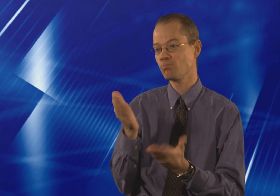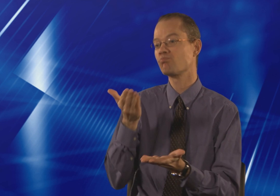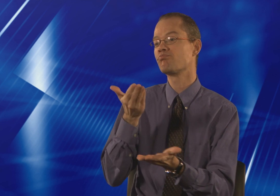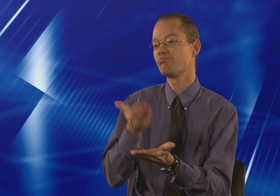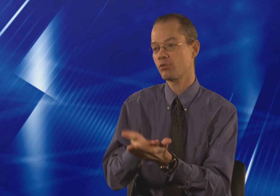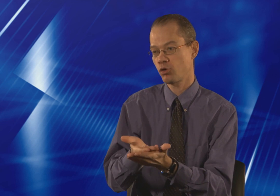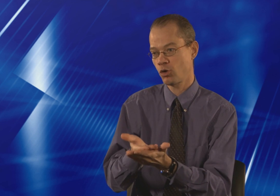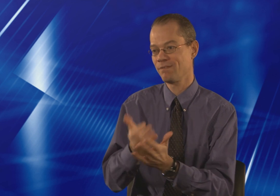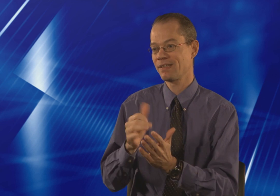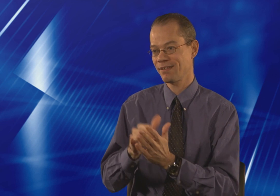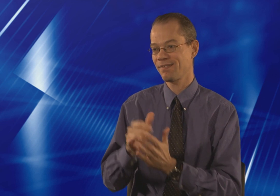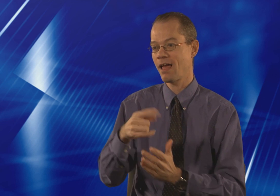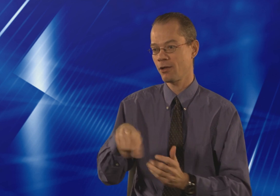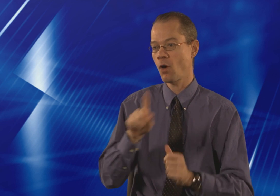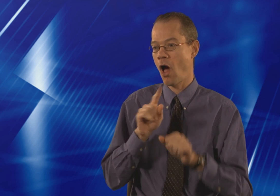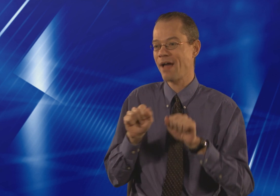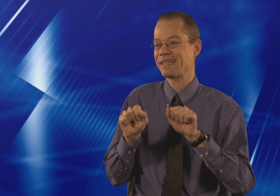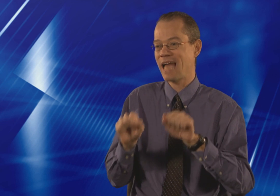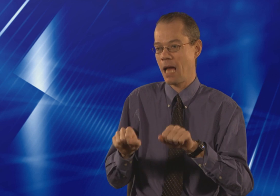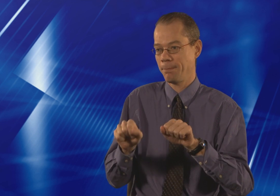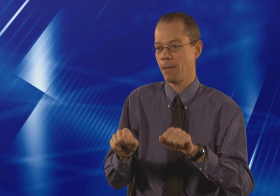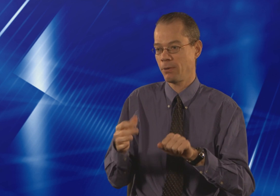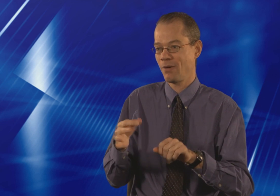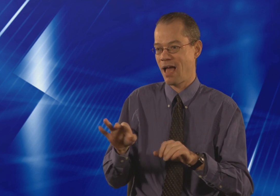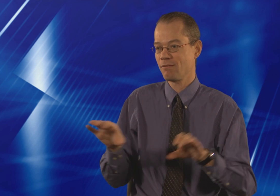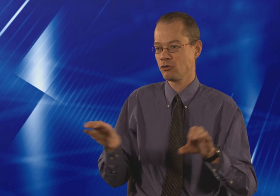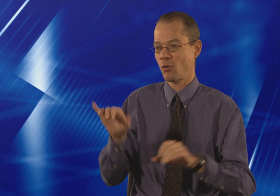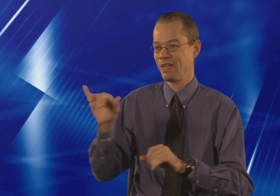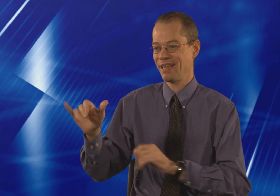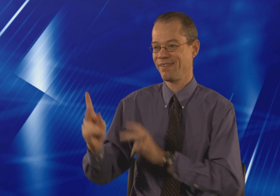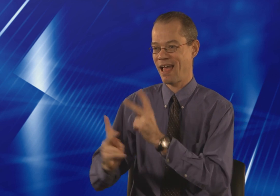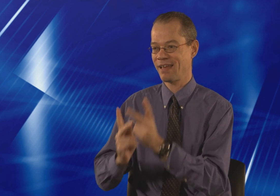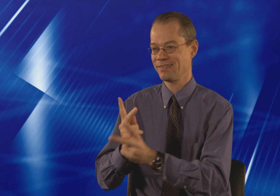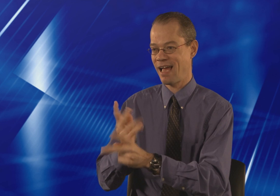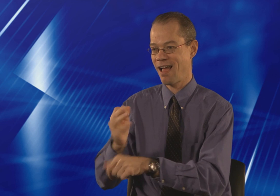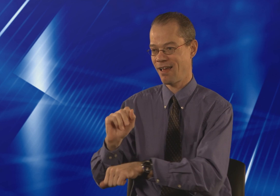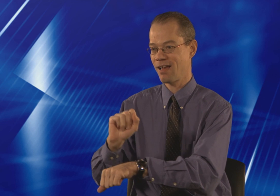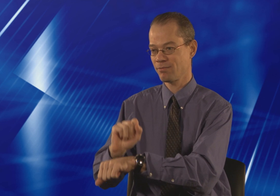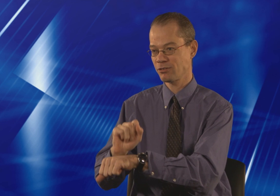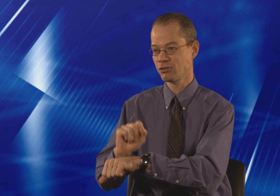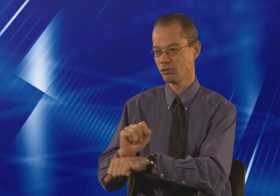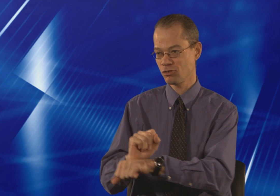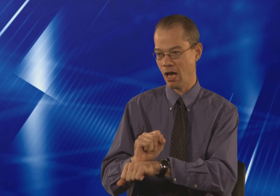You have to prove that you are capable of doing that type of job.